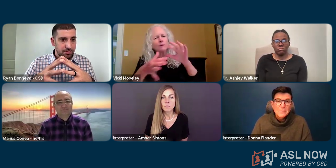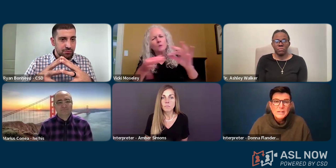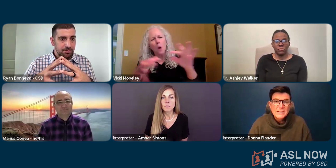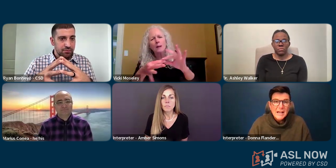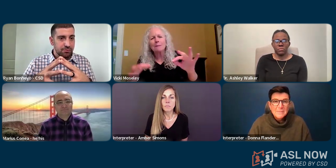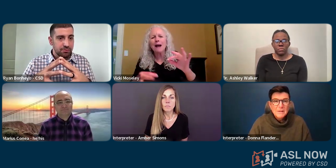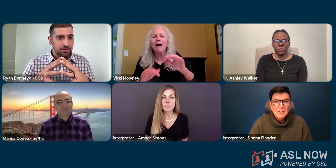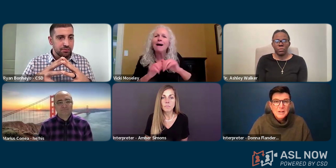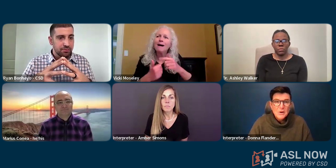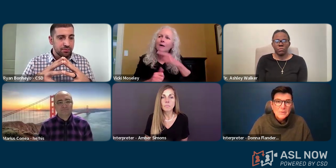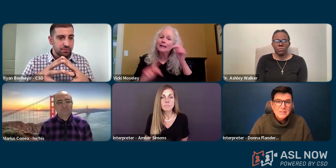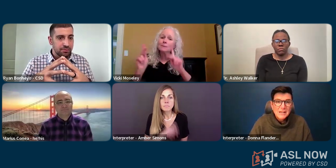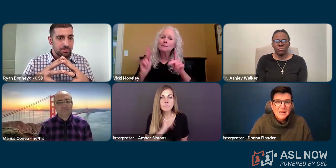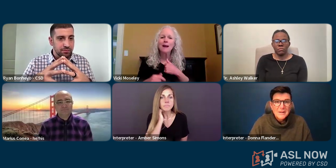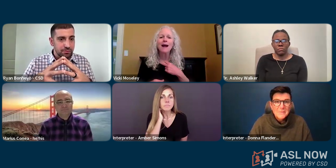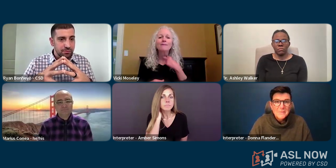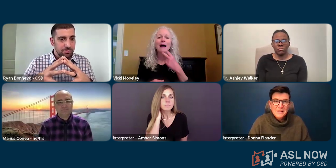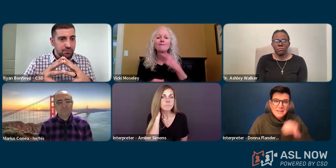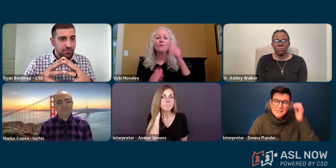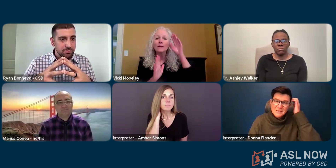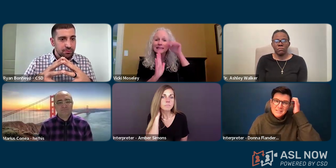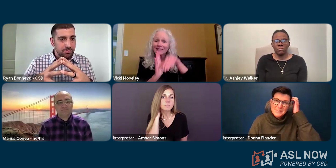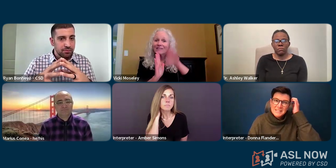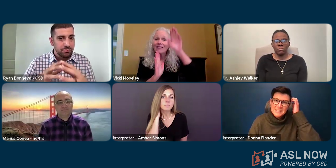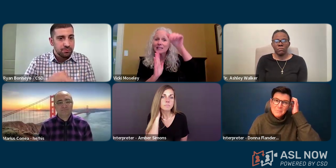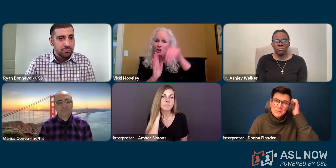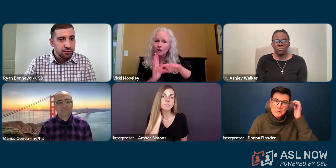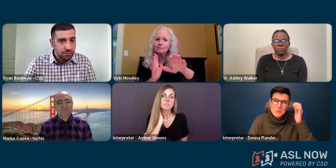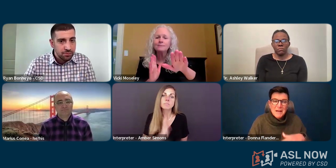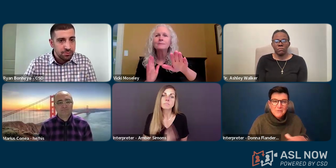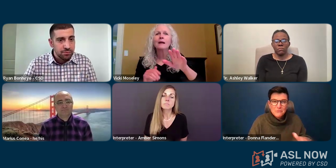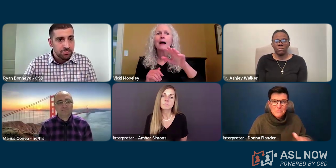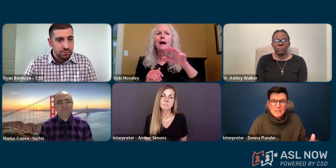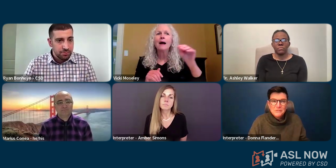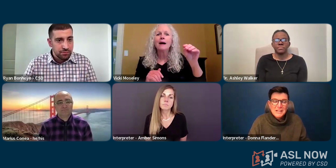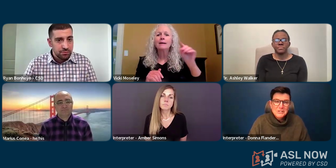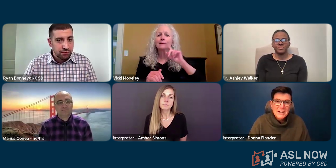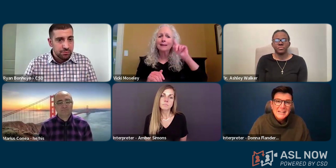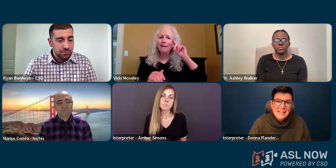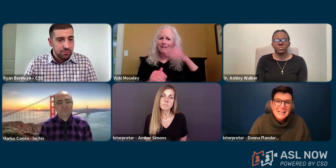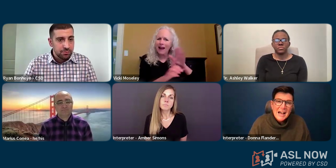I remember one time I was, this is an example story about vocal inflection, right?